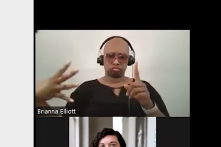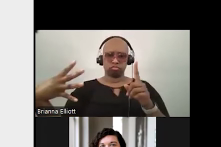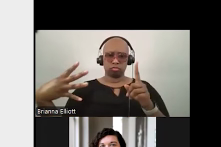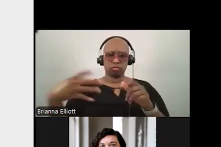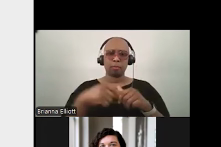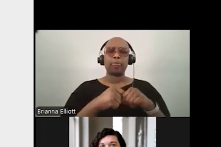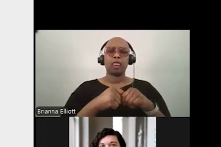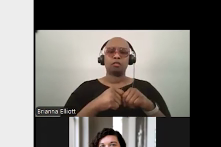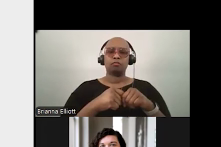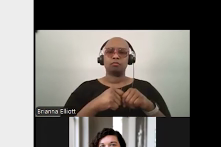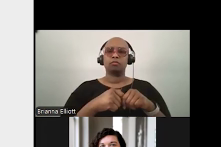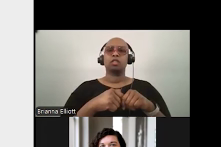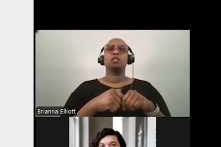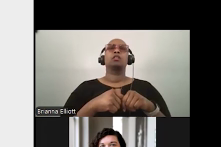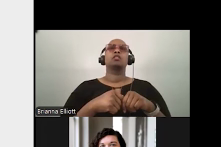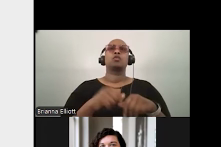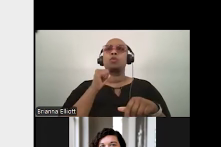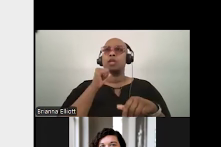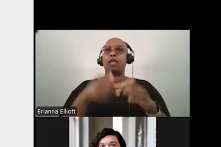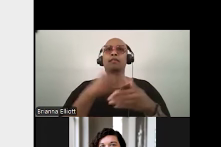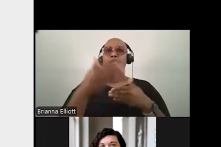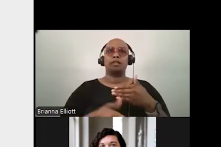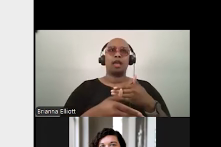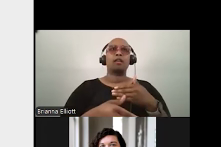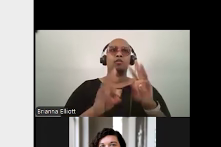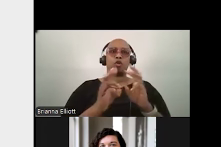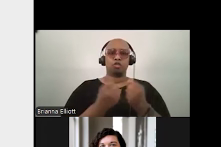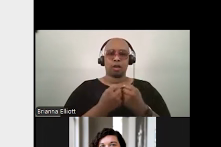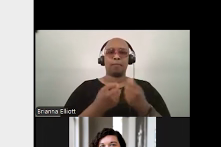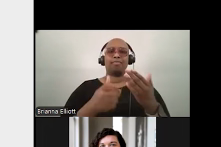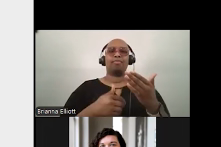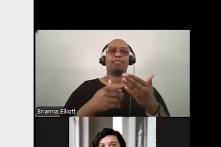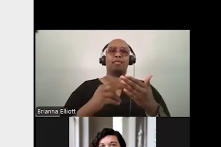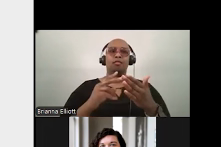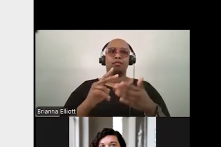next webinar but the one after that. But just as a quick idea because it does come up in documents,